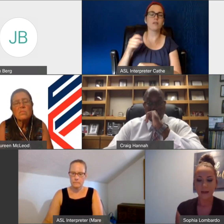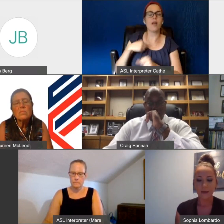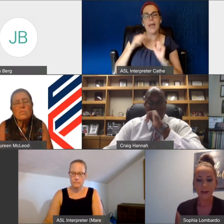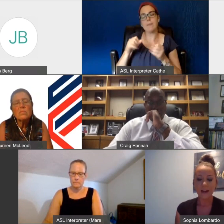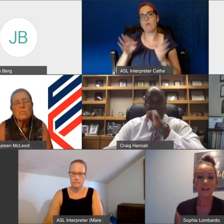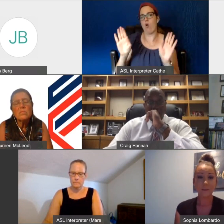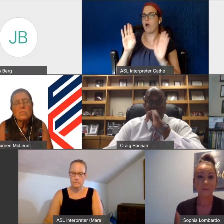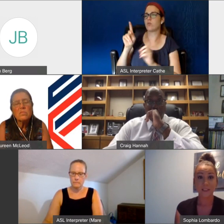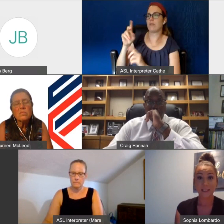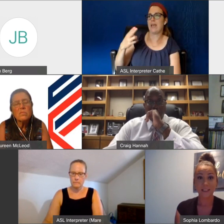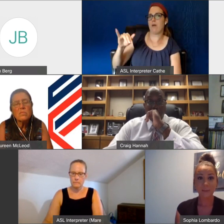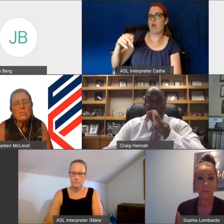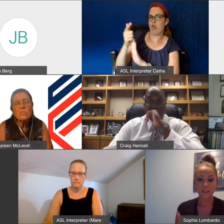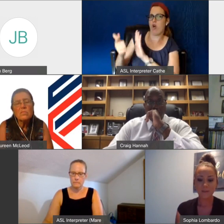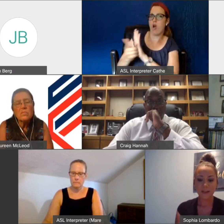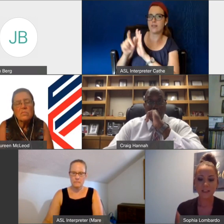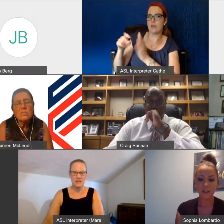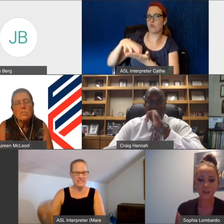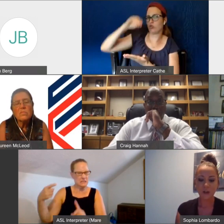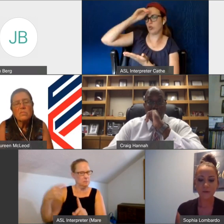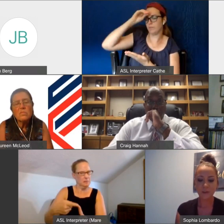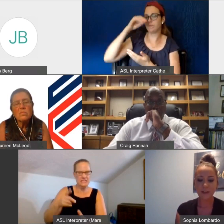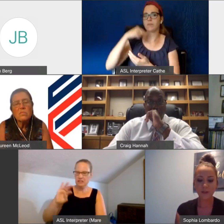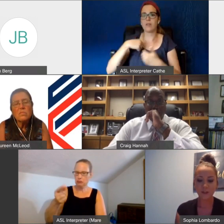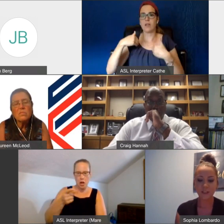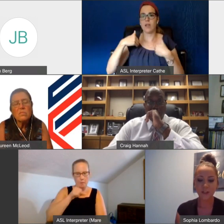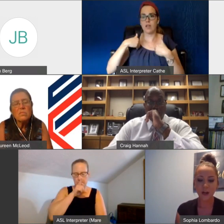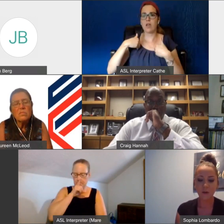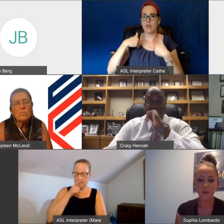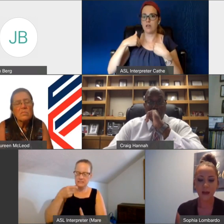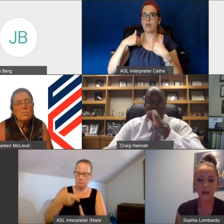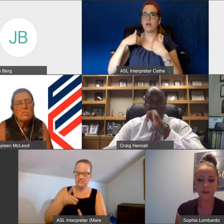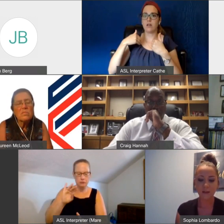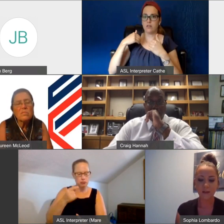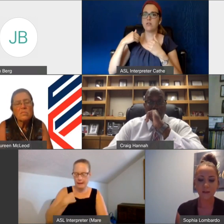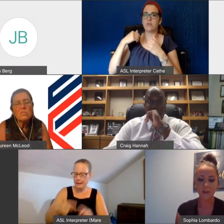And then I mean I've got some statistics about Pennsylvania, 'cause I've just thought it was really interesting to know.